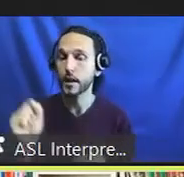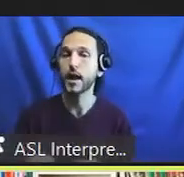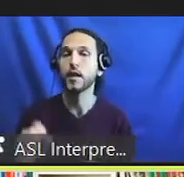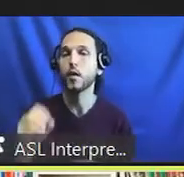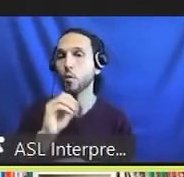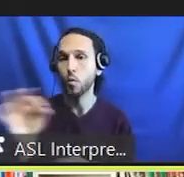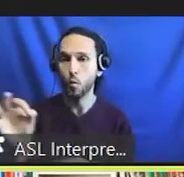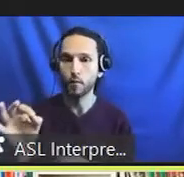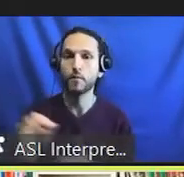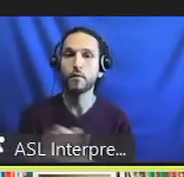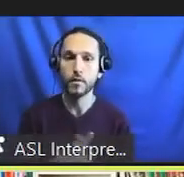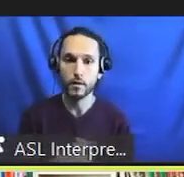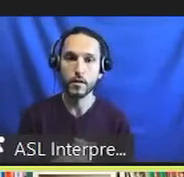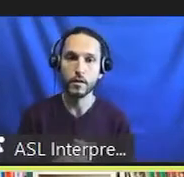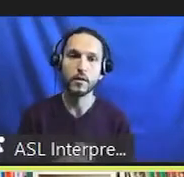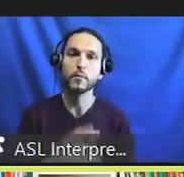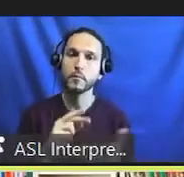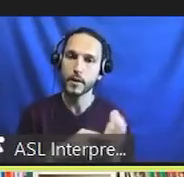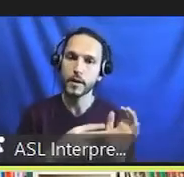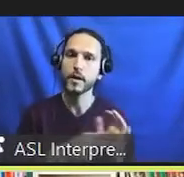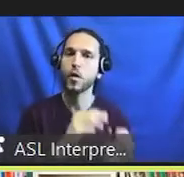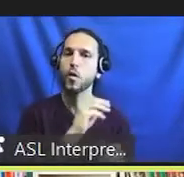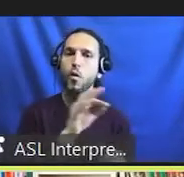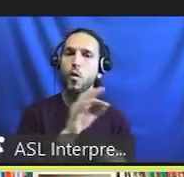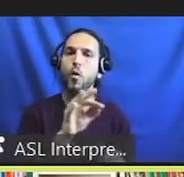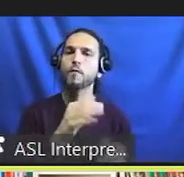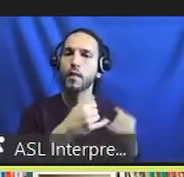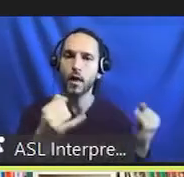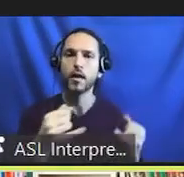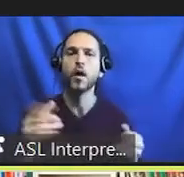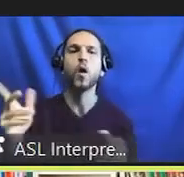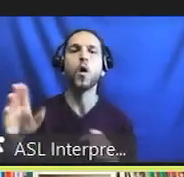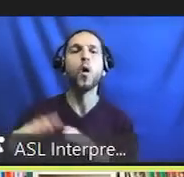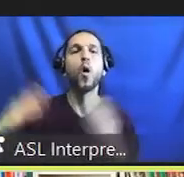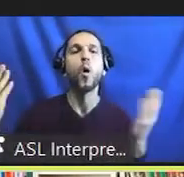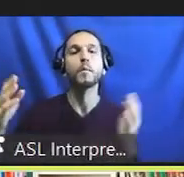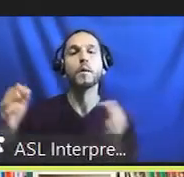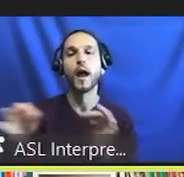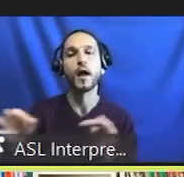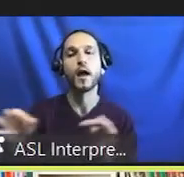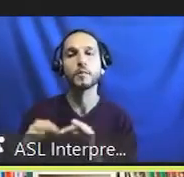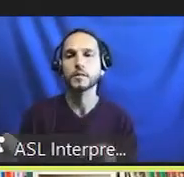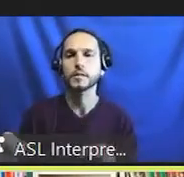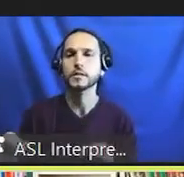And hence the name, offline captioning. Open captioning, on the other hand, is a lot like closed captioning.